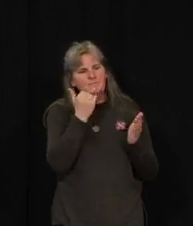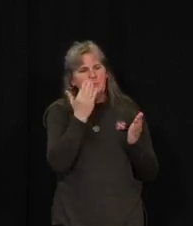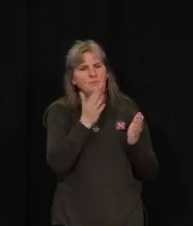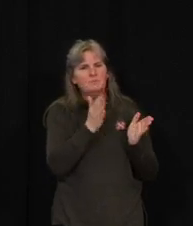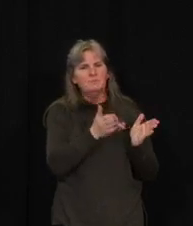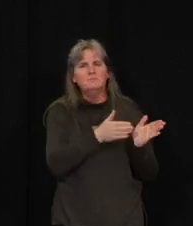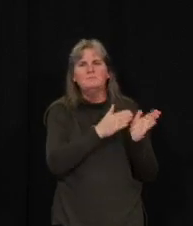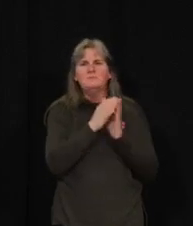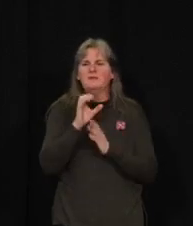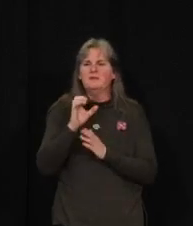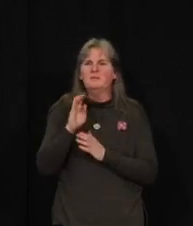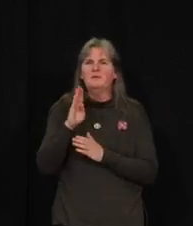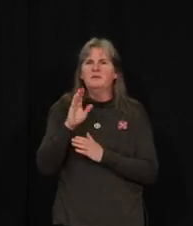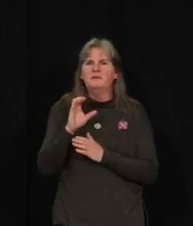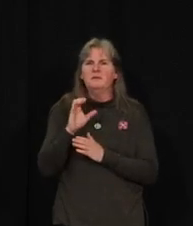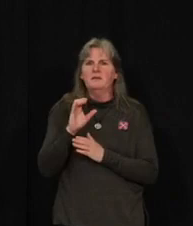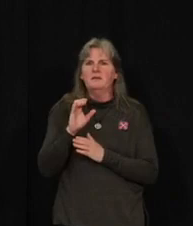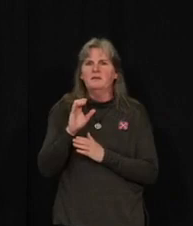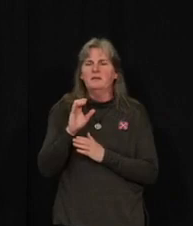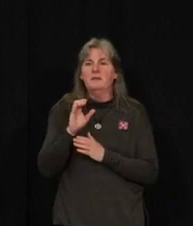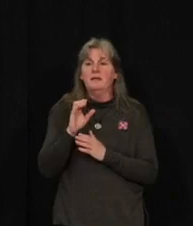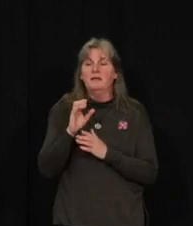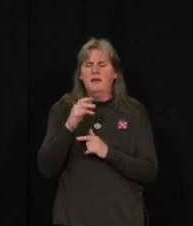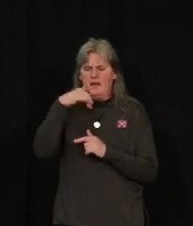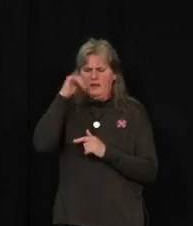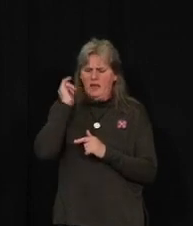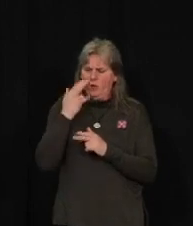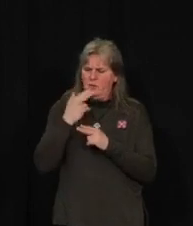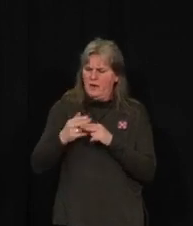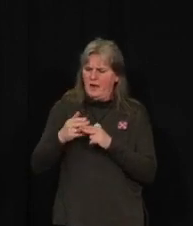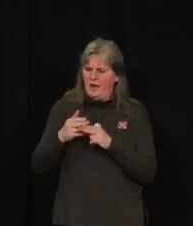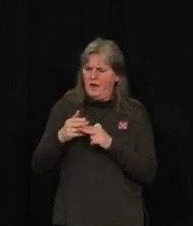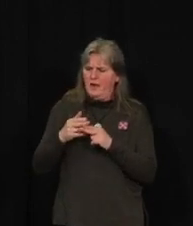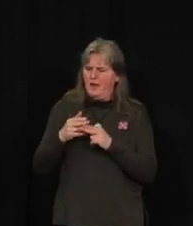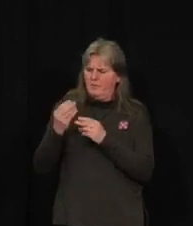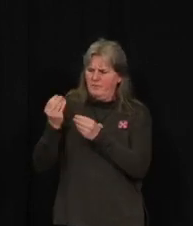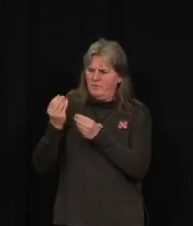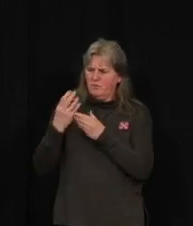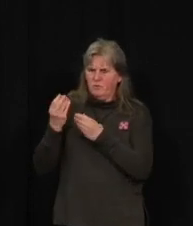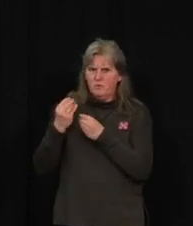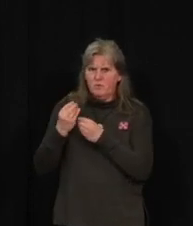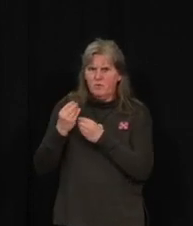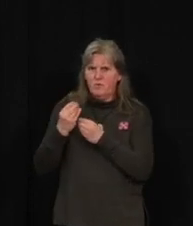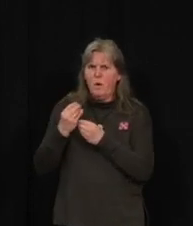reporter in Yellowknife was at a sobering centre for homeless folks that was set up and saw a